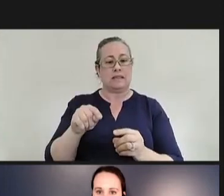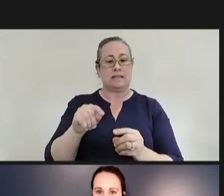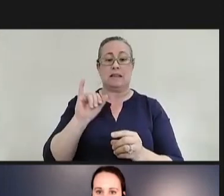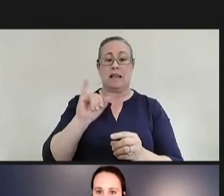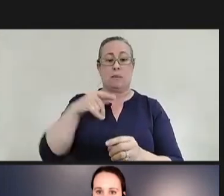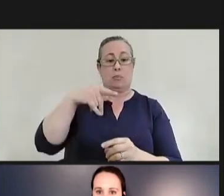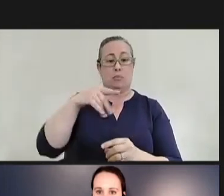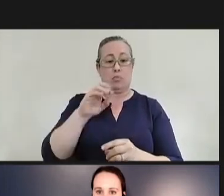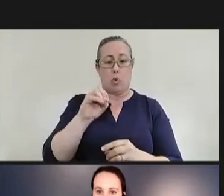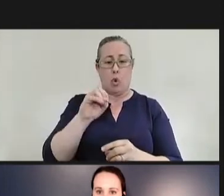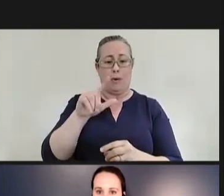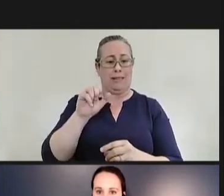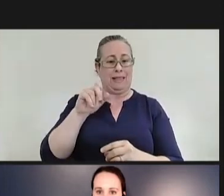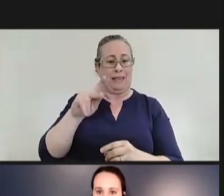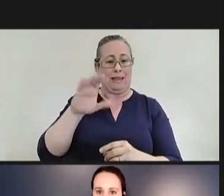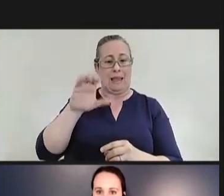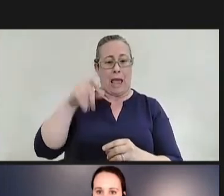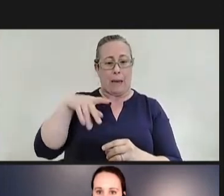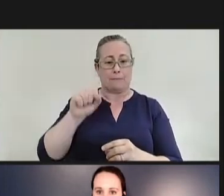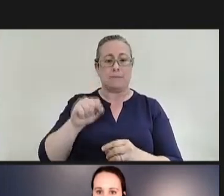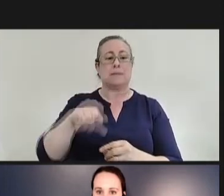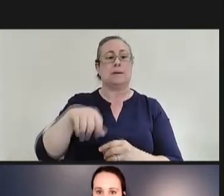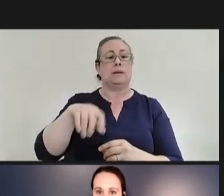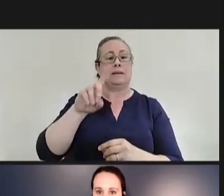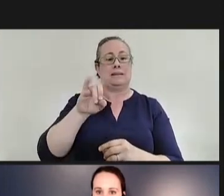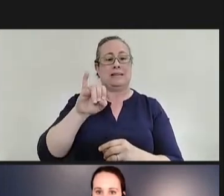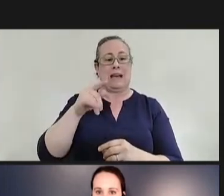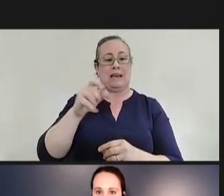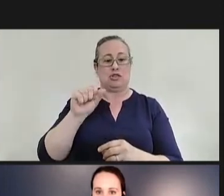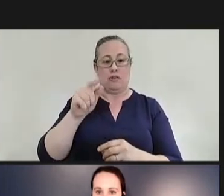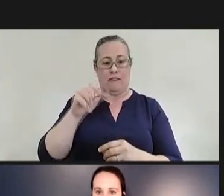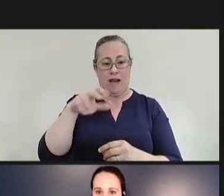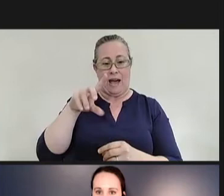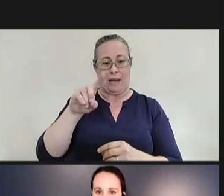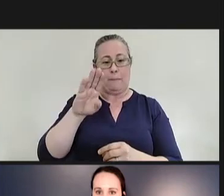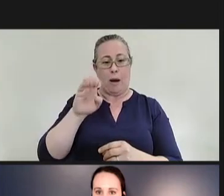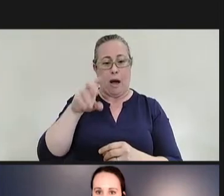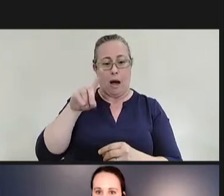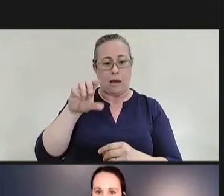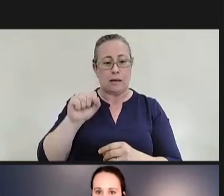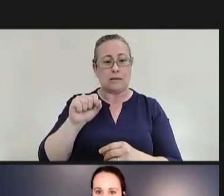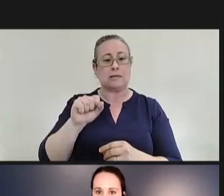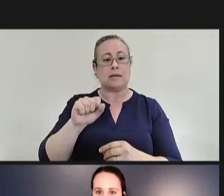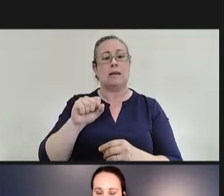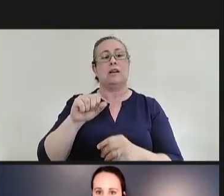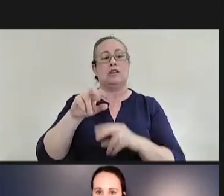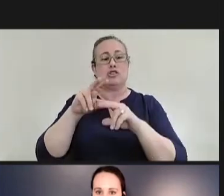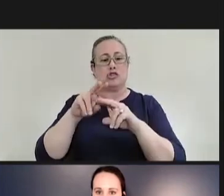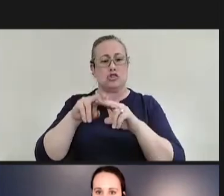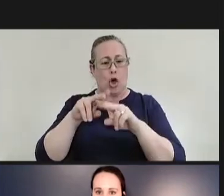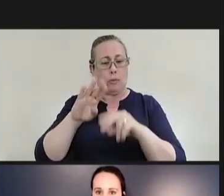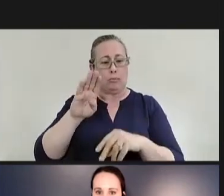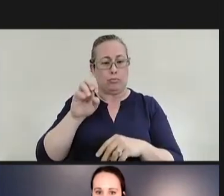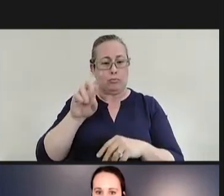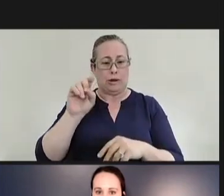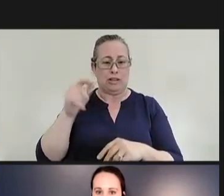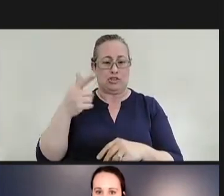cavity filling substitutions, locking key mutations, salt bridges, and even indels.